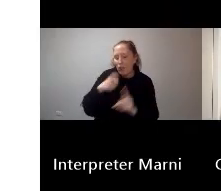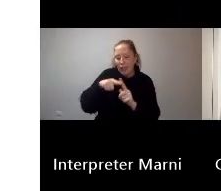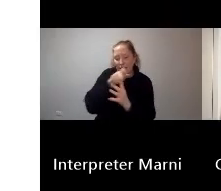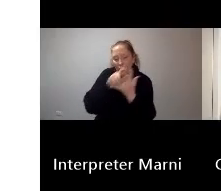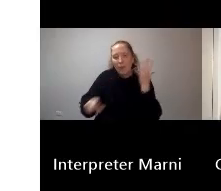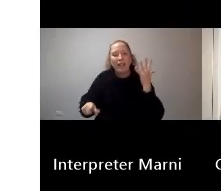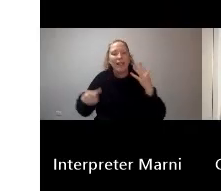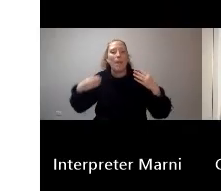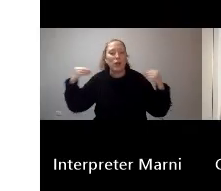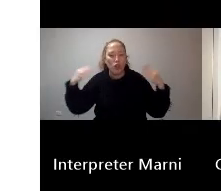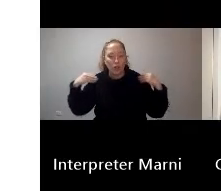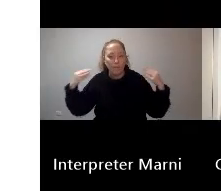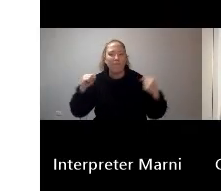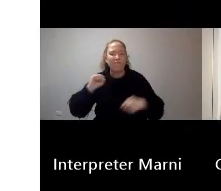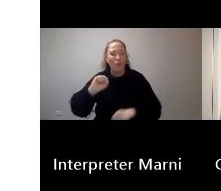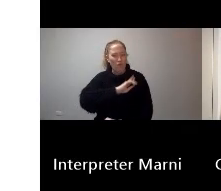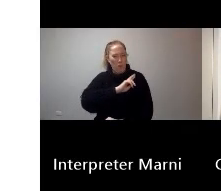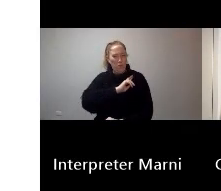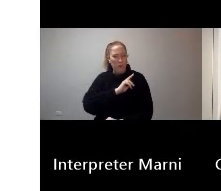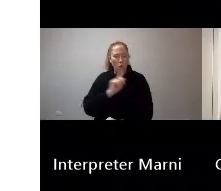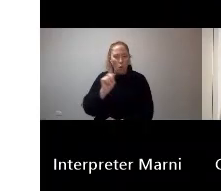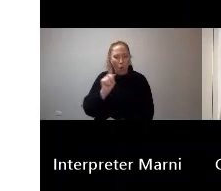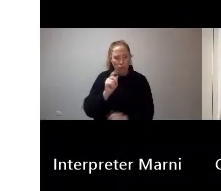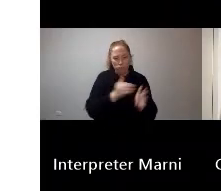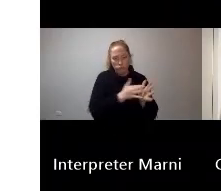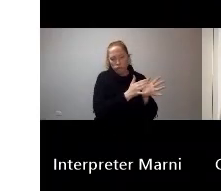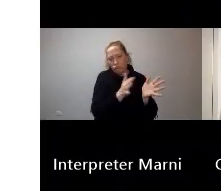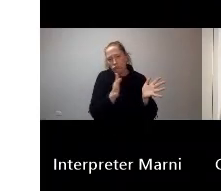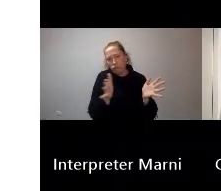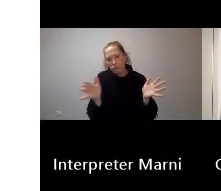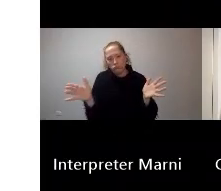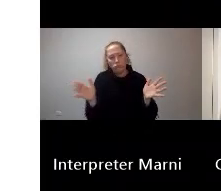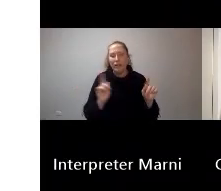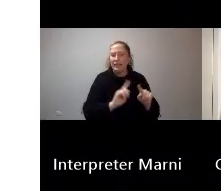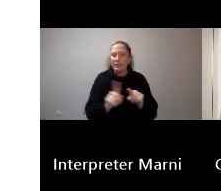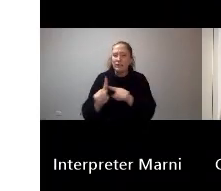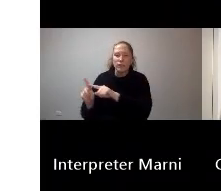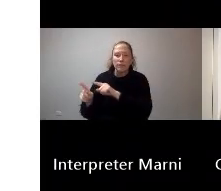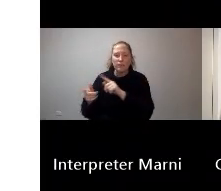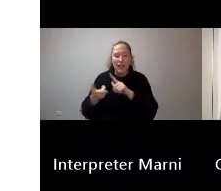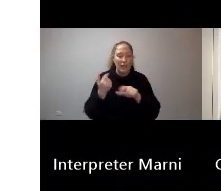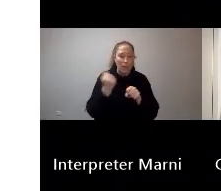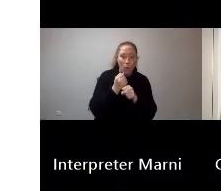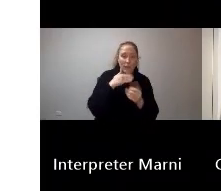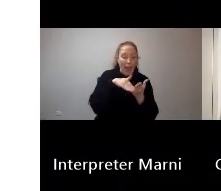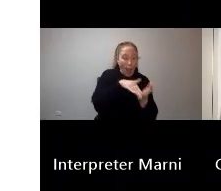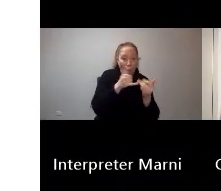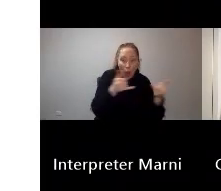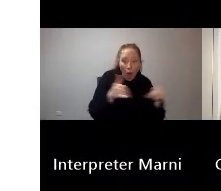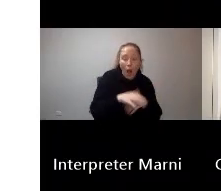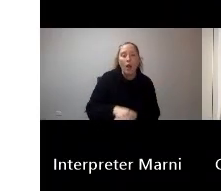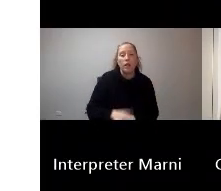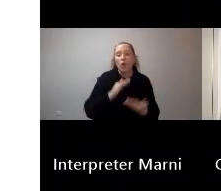where she has responsibility for the breadth of the Commission's functions, including the helpline, community supports and investigations,